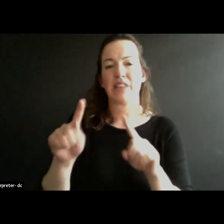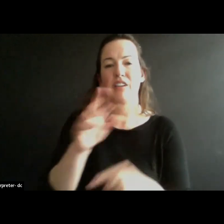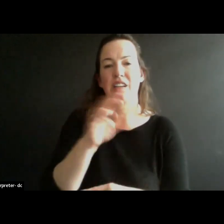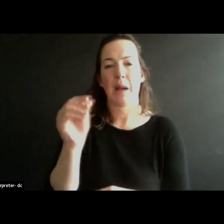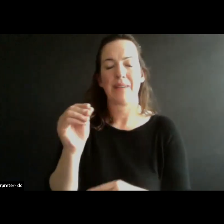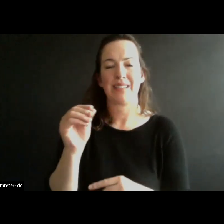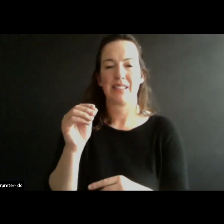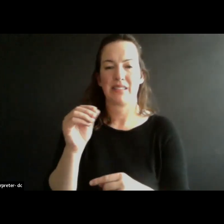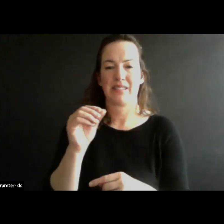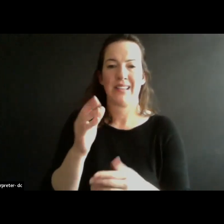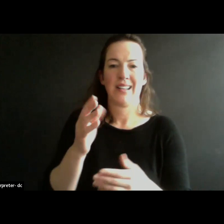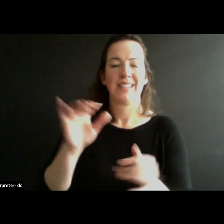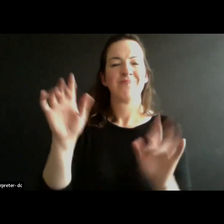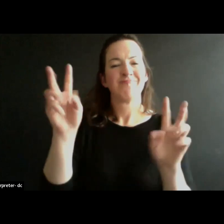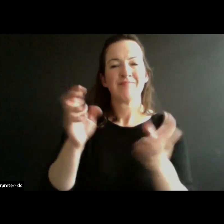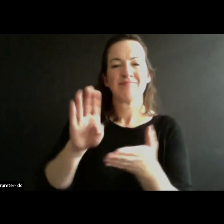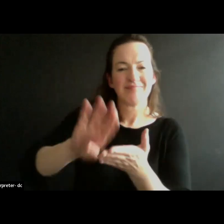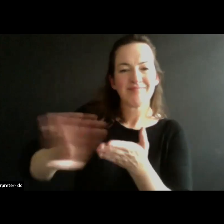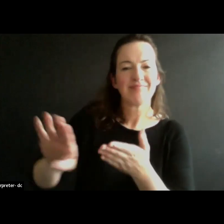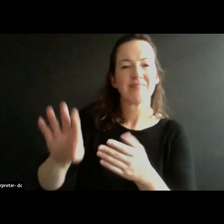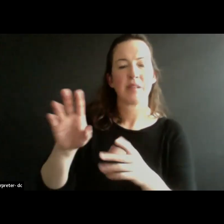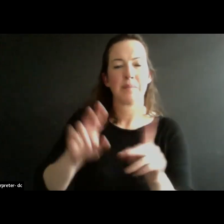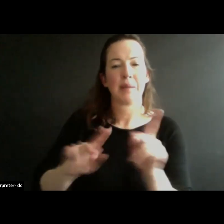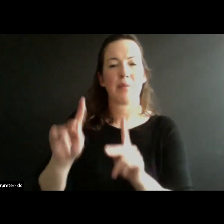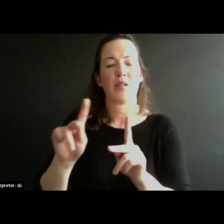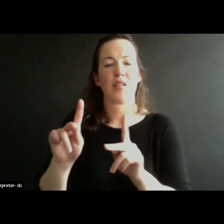income communities and communities of color. And really they kind. Of fail. You to understand